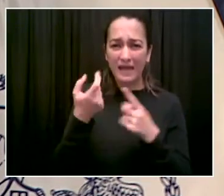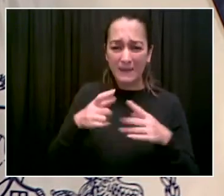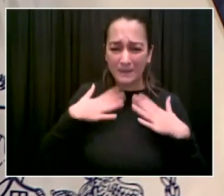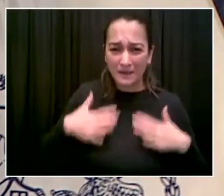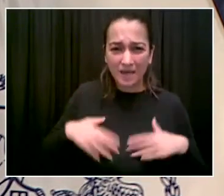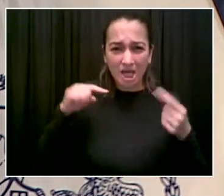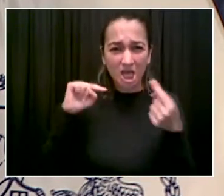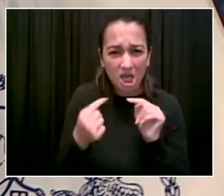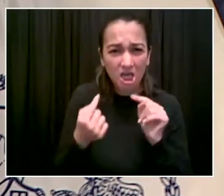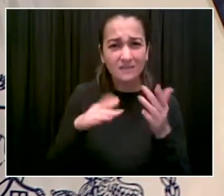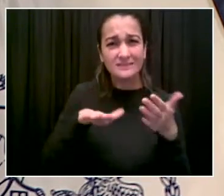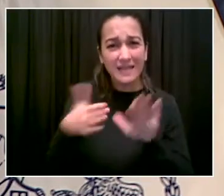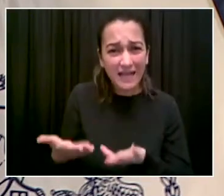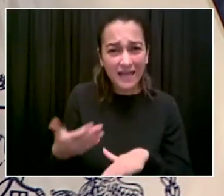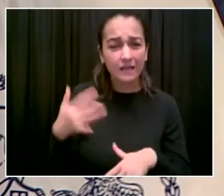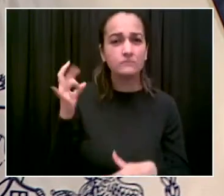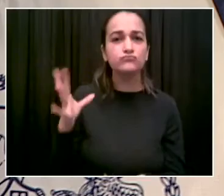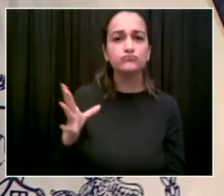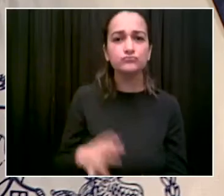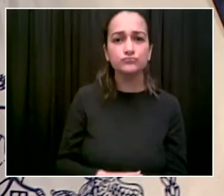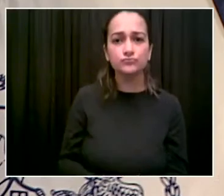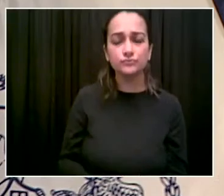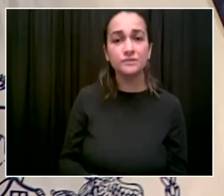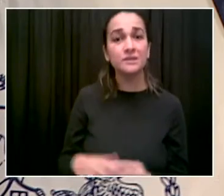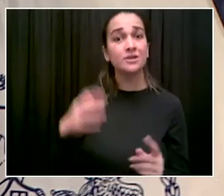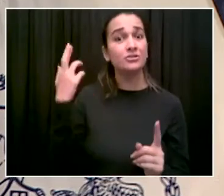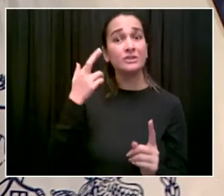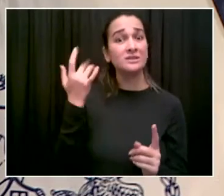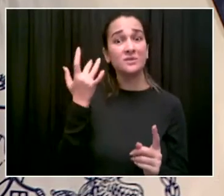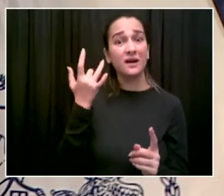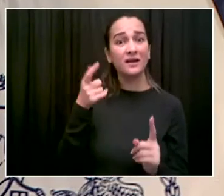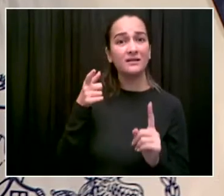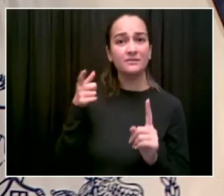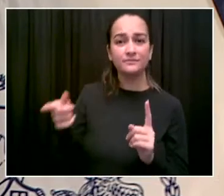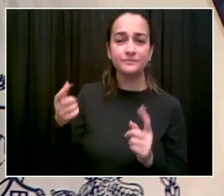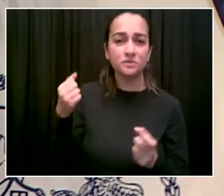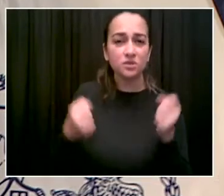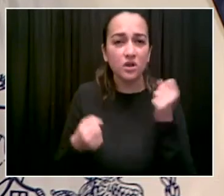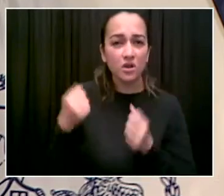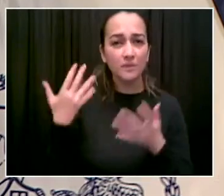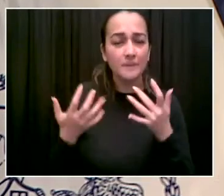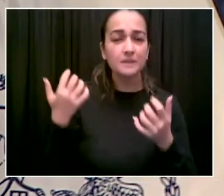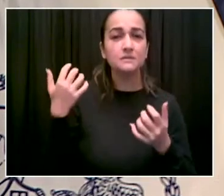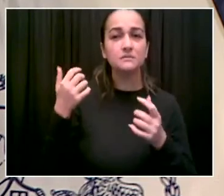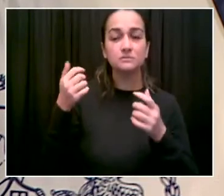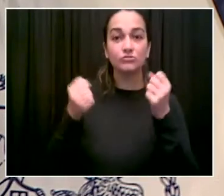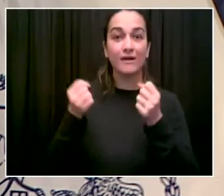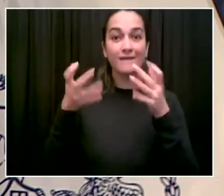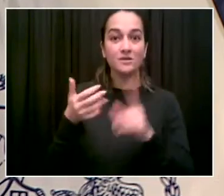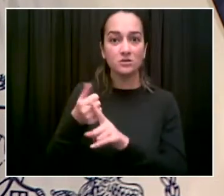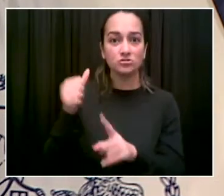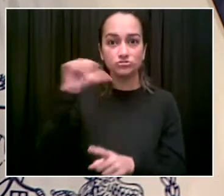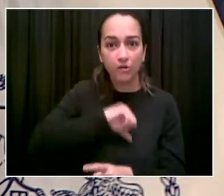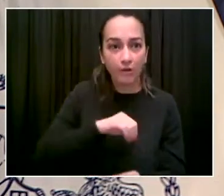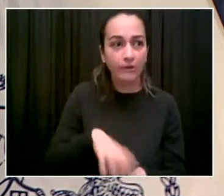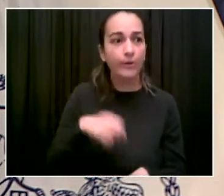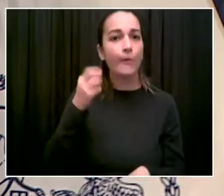. OFTENTIMES BECAUSE SOMEONE DROVE RECKLESSLY OR UNDER THE INFLUENCE OF